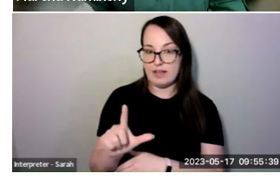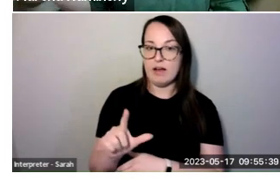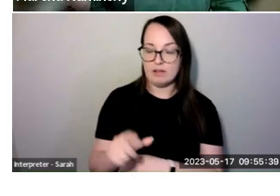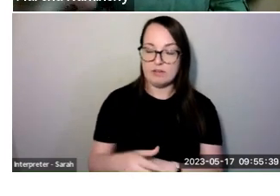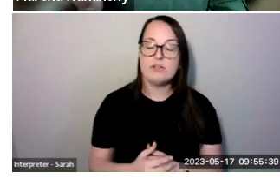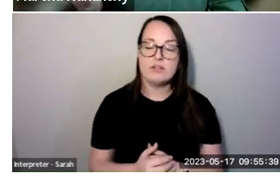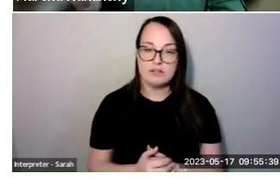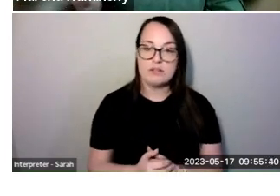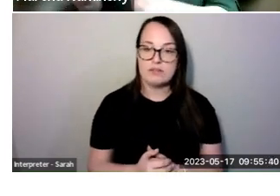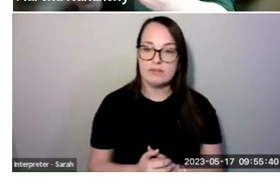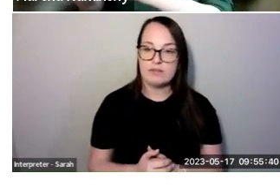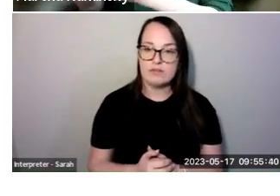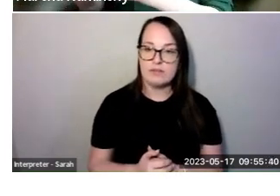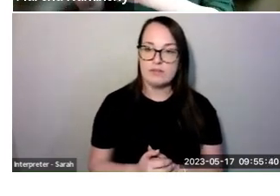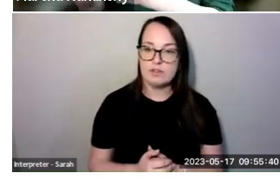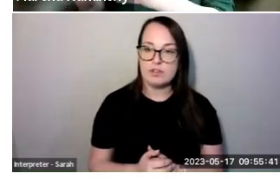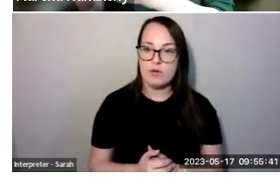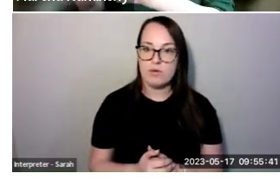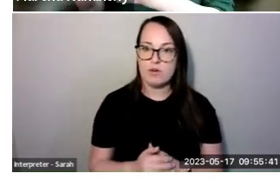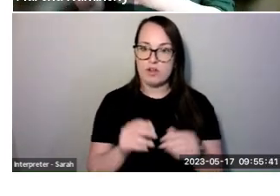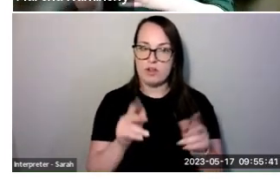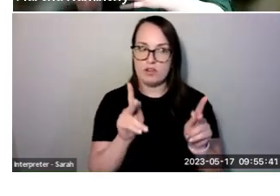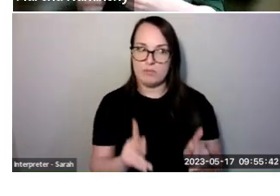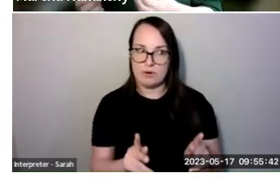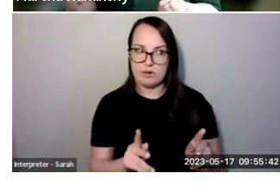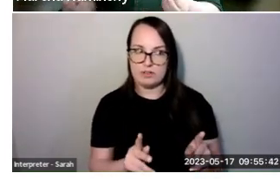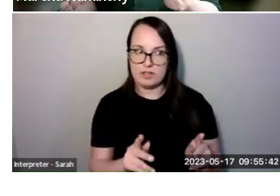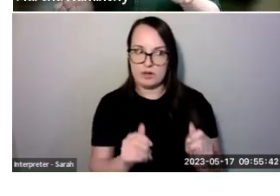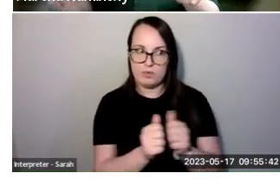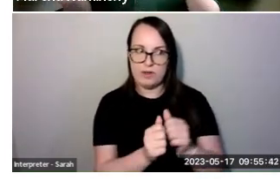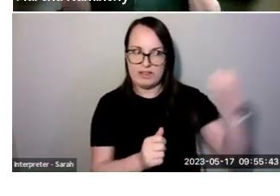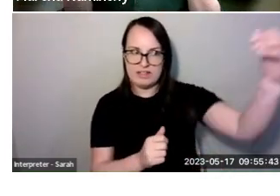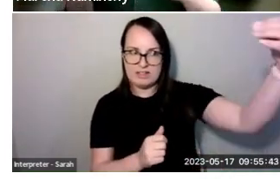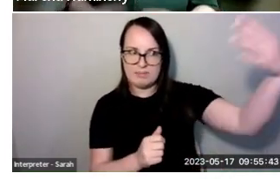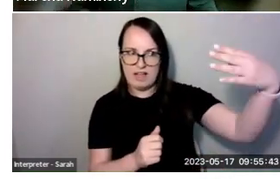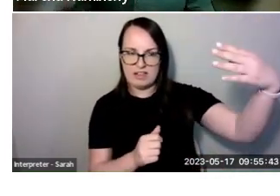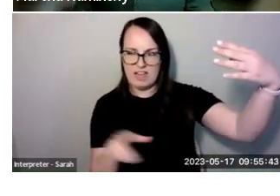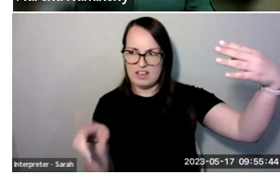American Sign Language. That way they don't think the person